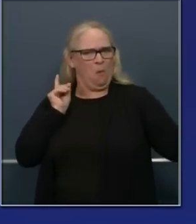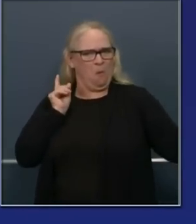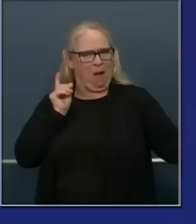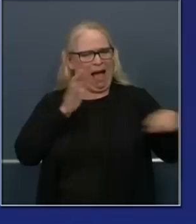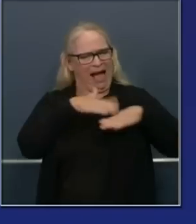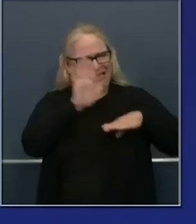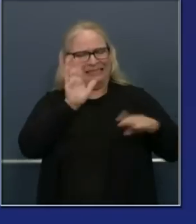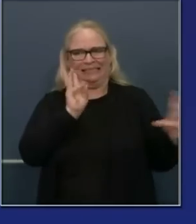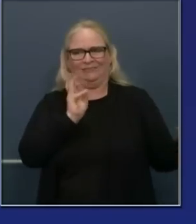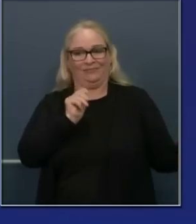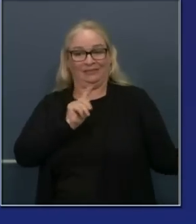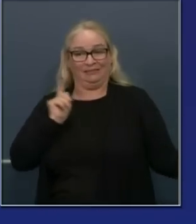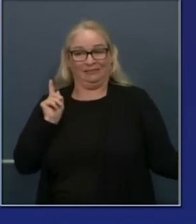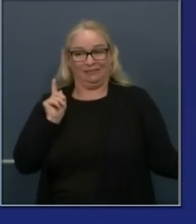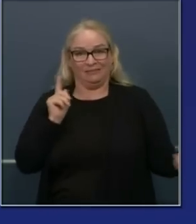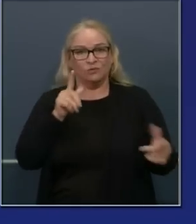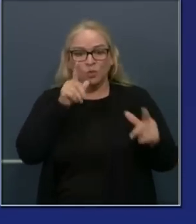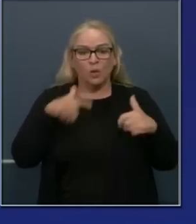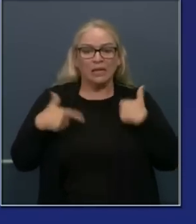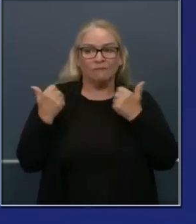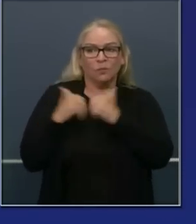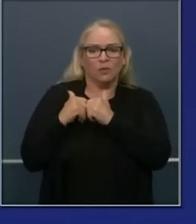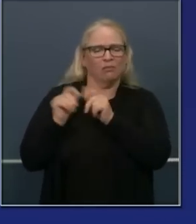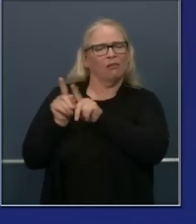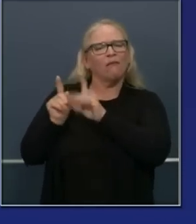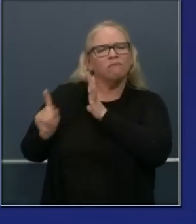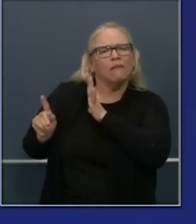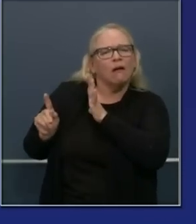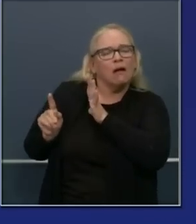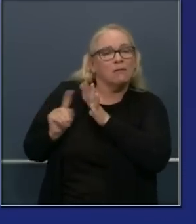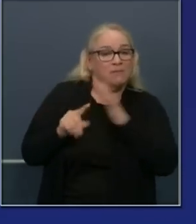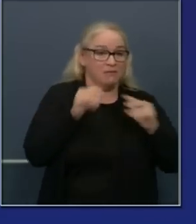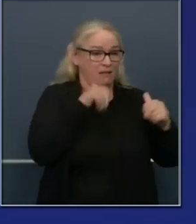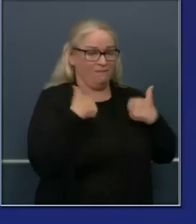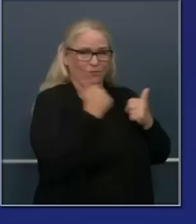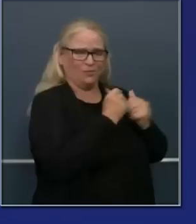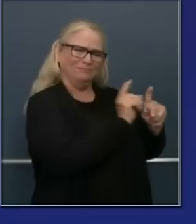DISTANCING SOME REFER TO IT AS PHYSICAL DISTANCING BEING SIX